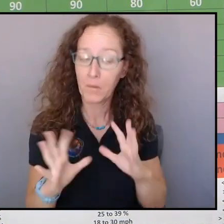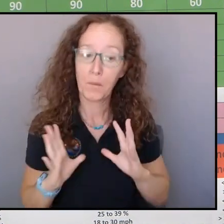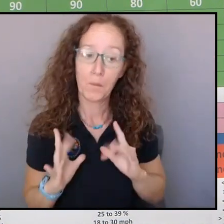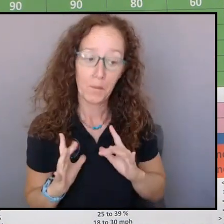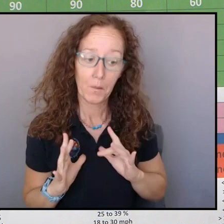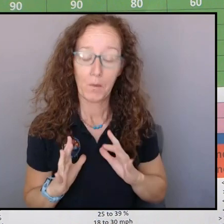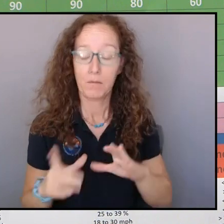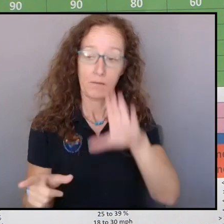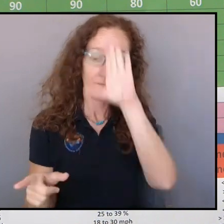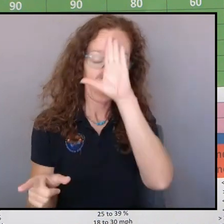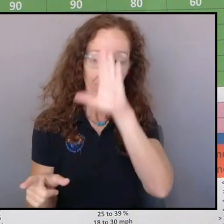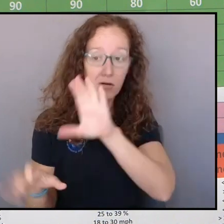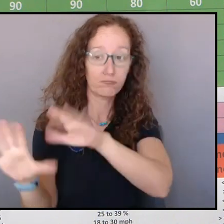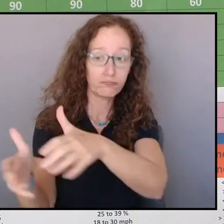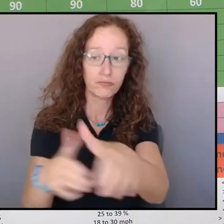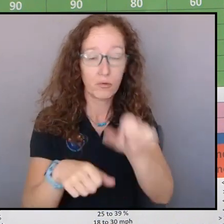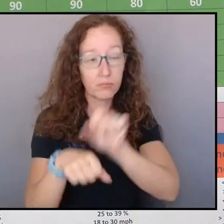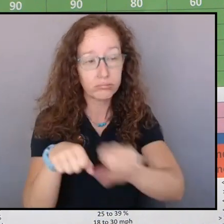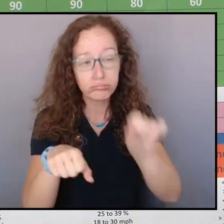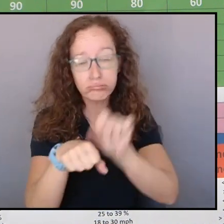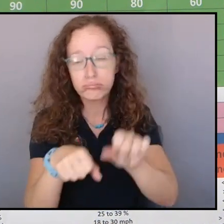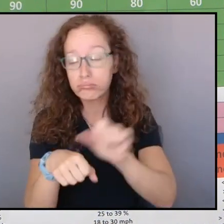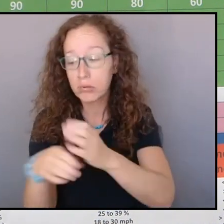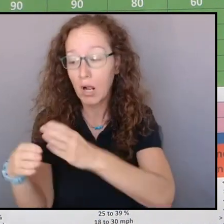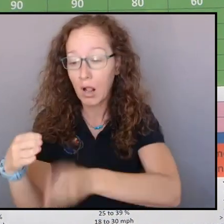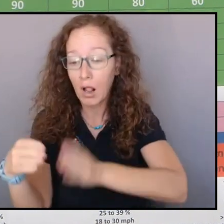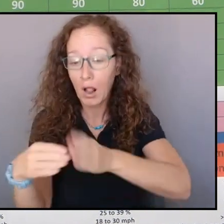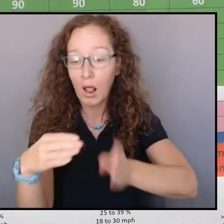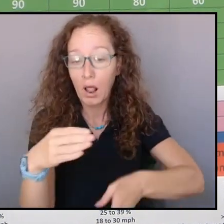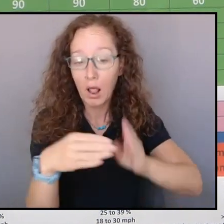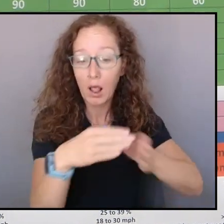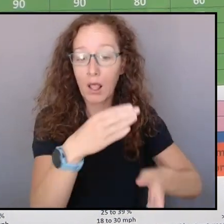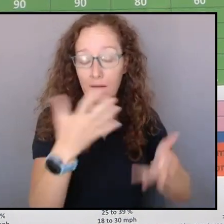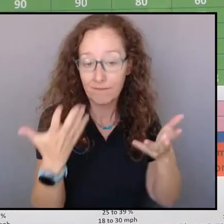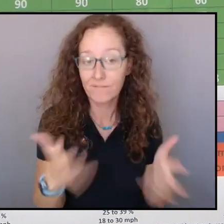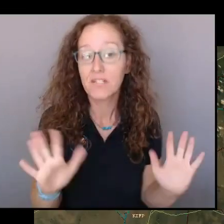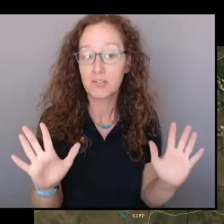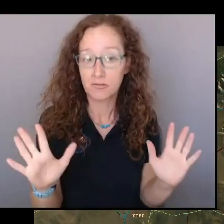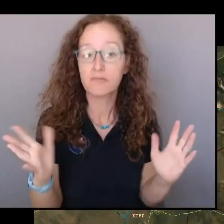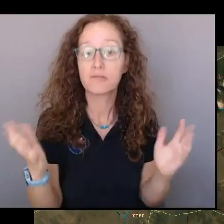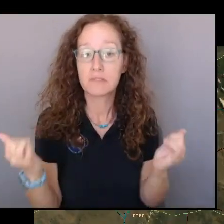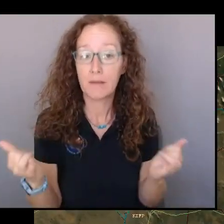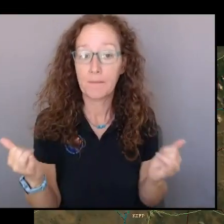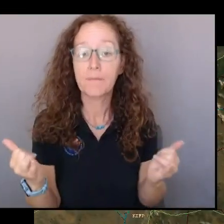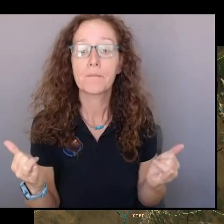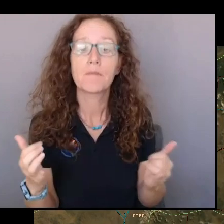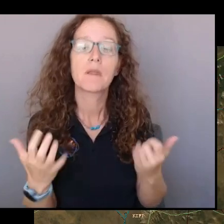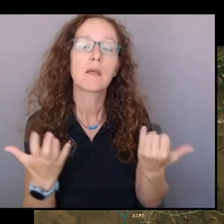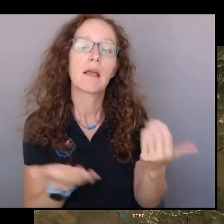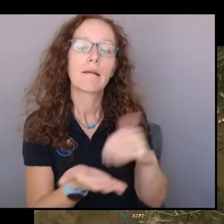And we're going to look at just some isolated thunderstorms again this afternoon. So, just looking at morning satellite